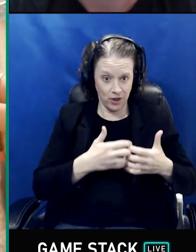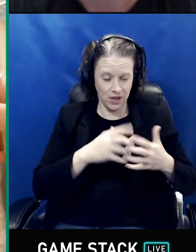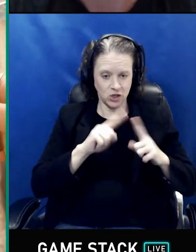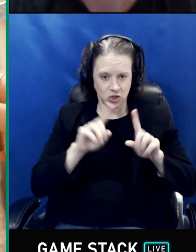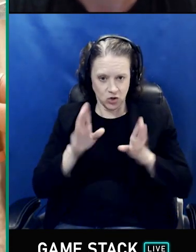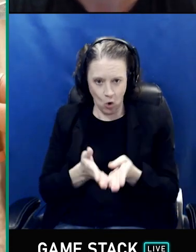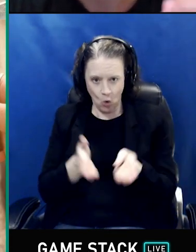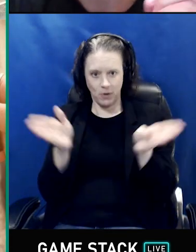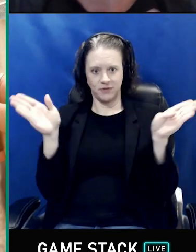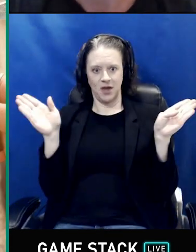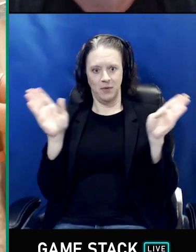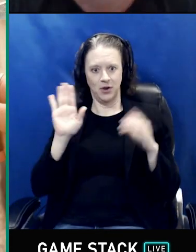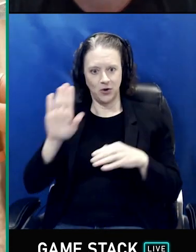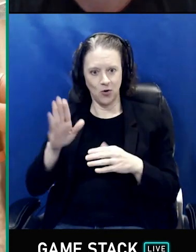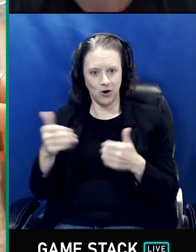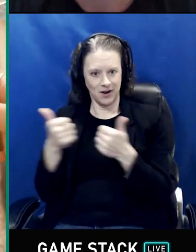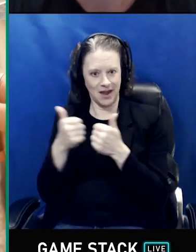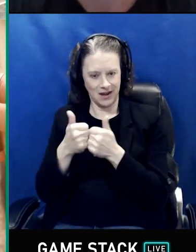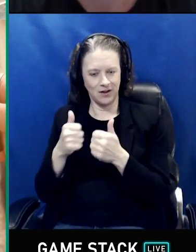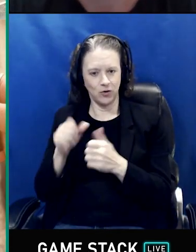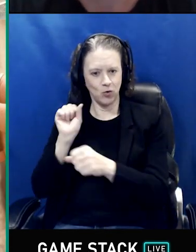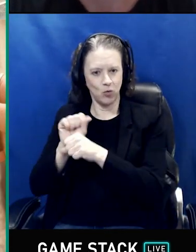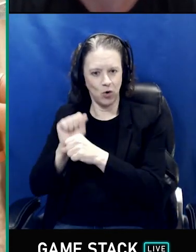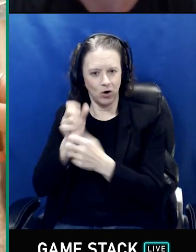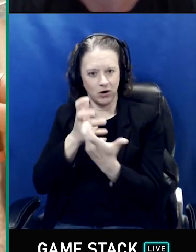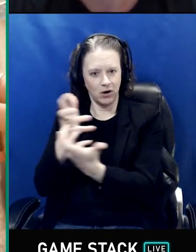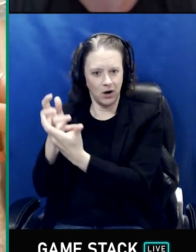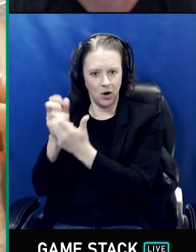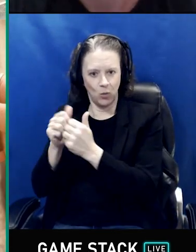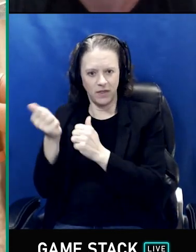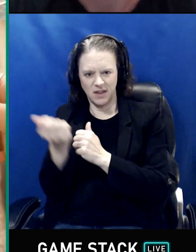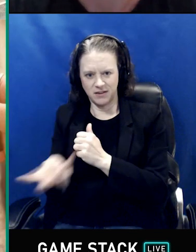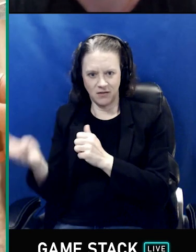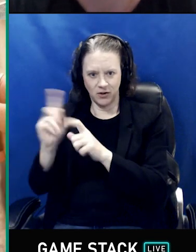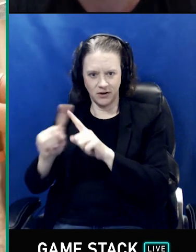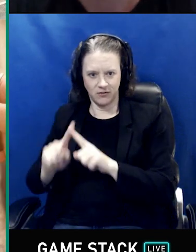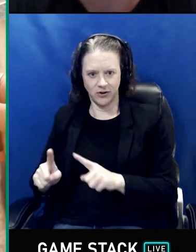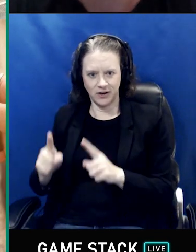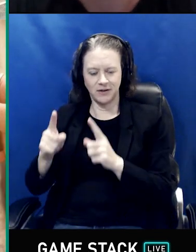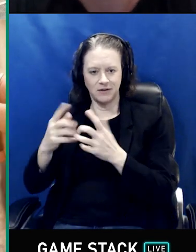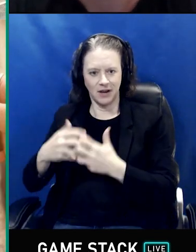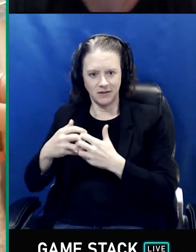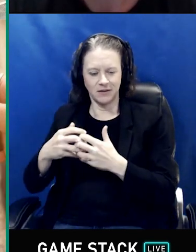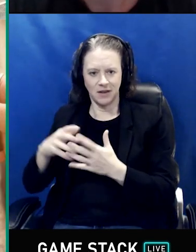multitude of devices with significantly lower cost than creating a per device port.